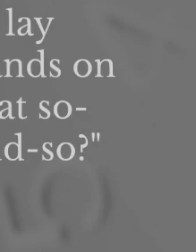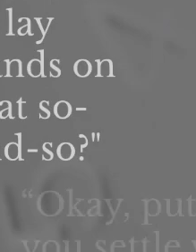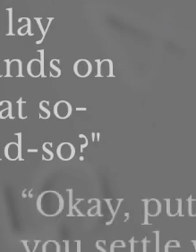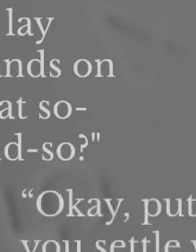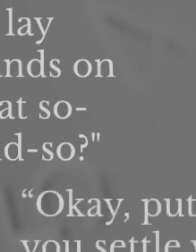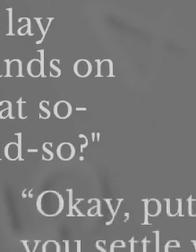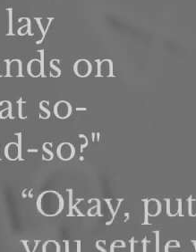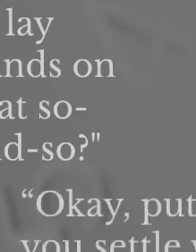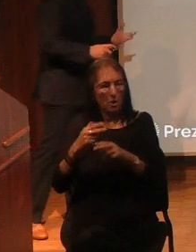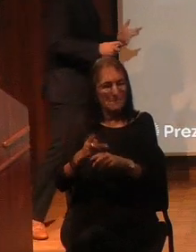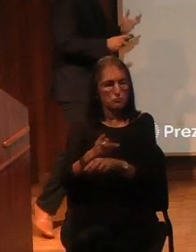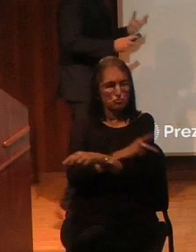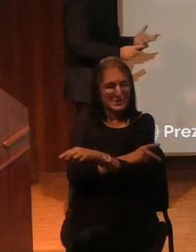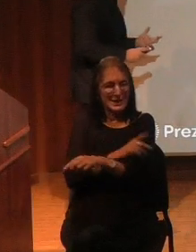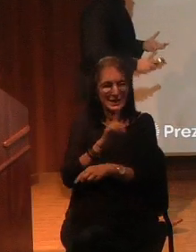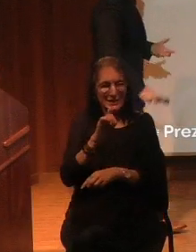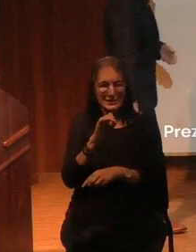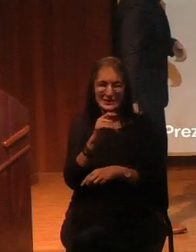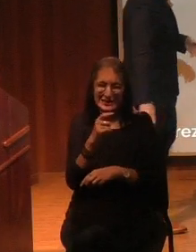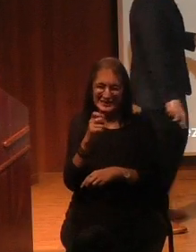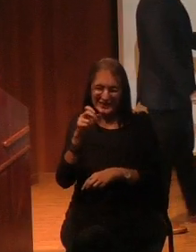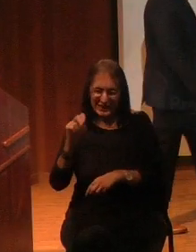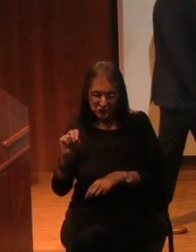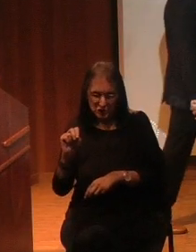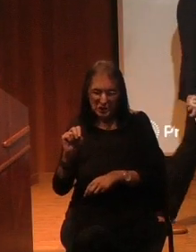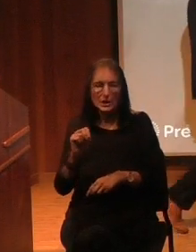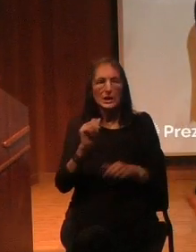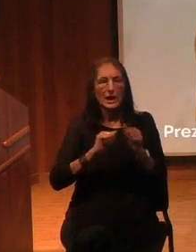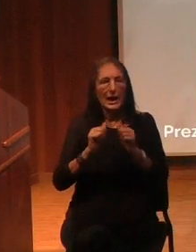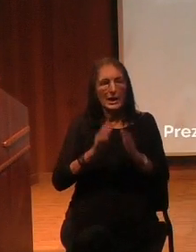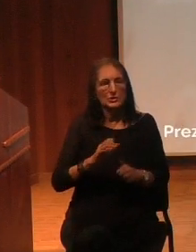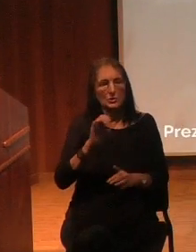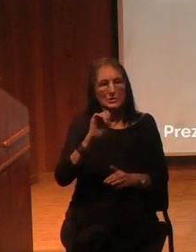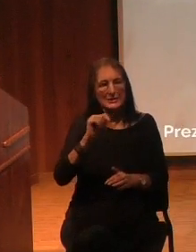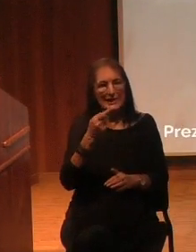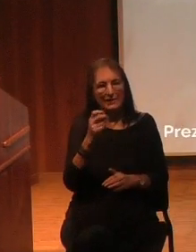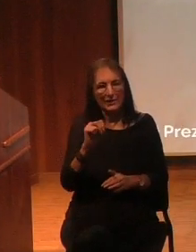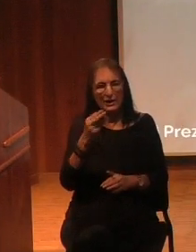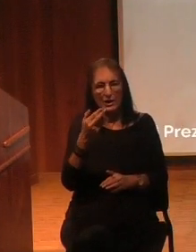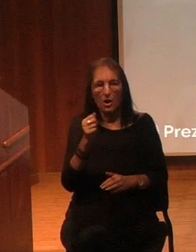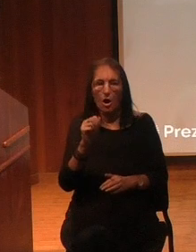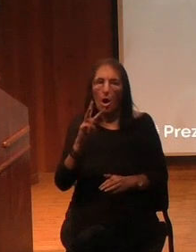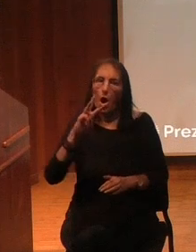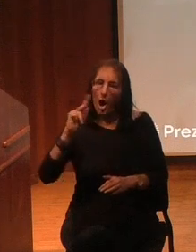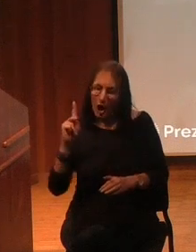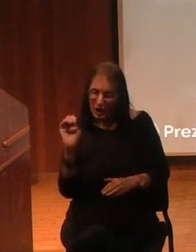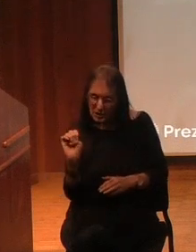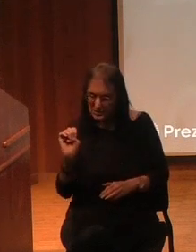The story starts in a bar where the character, the only character in the story,